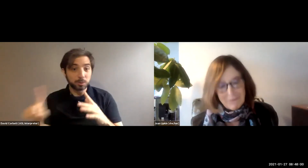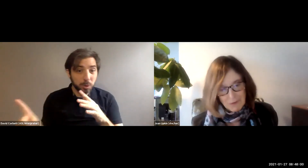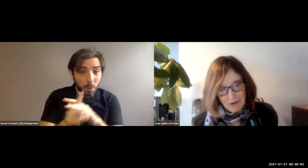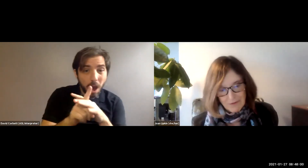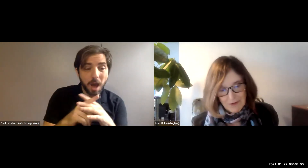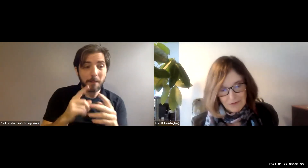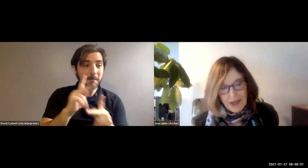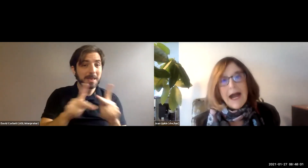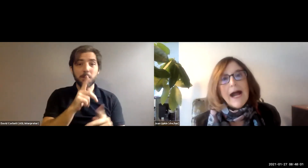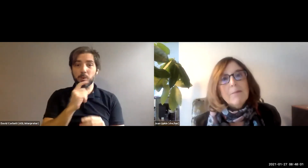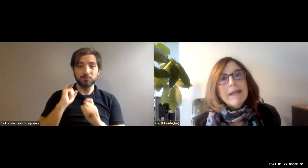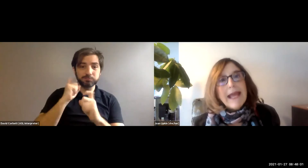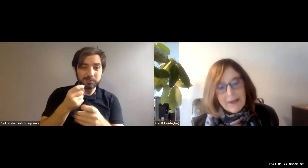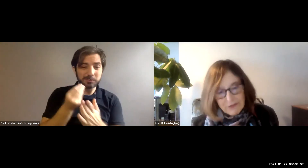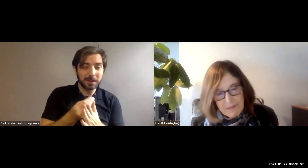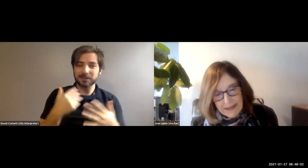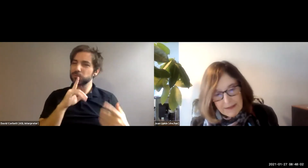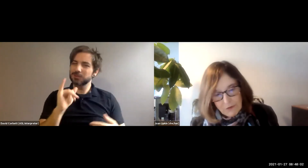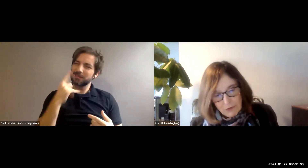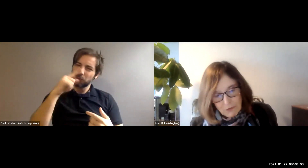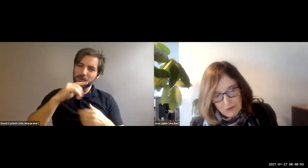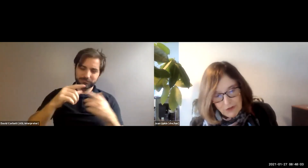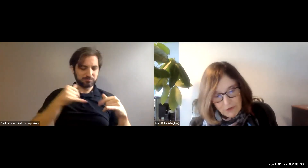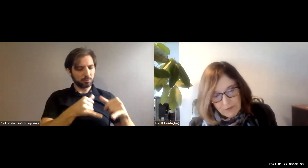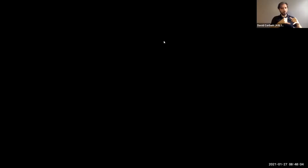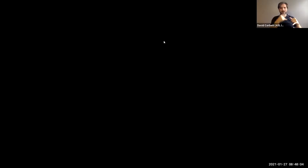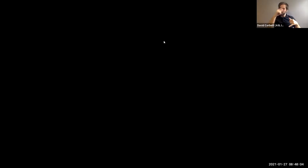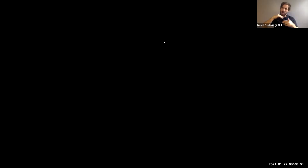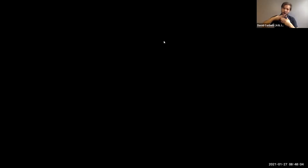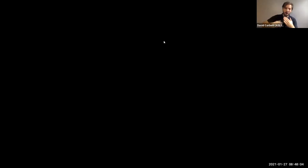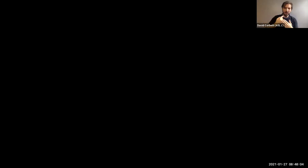for all of us. I'm gonna ask Magan to share some photos as